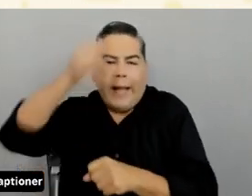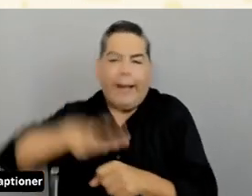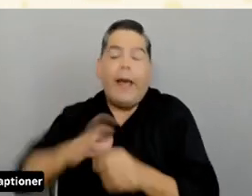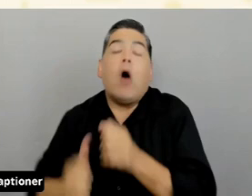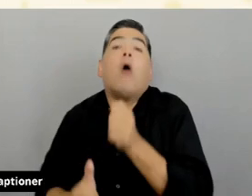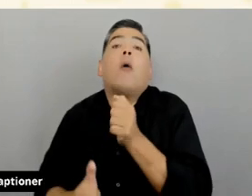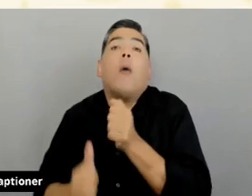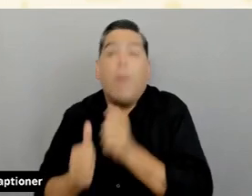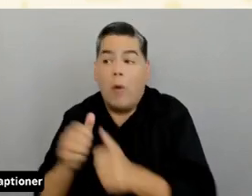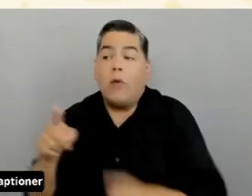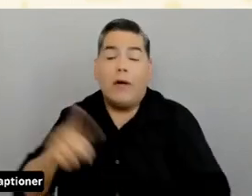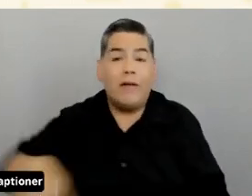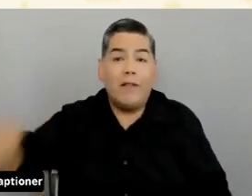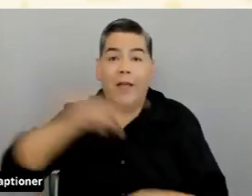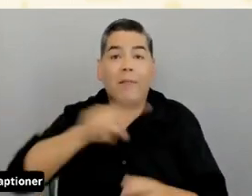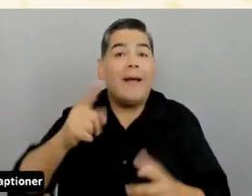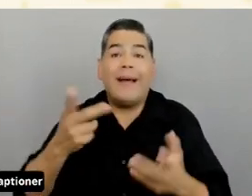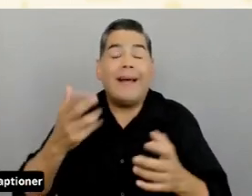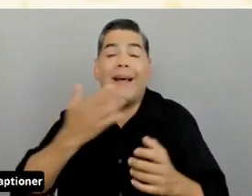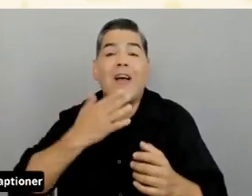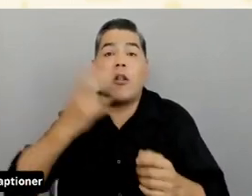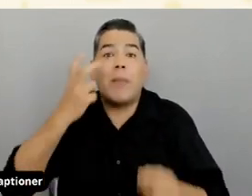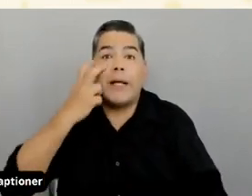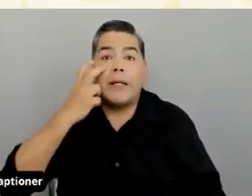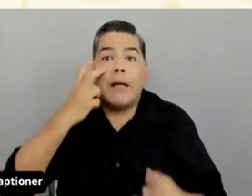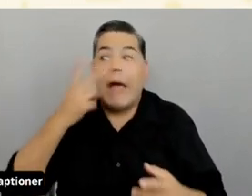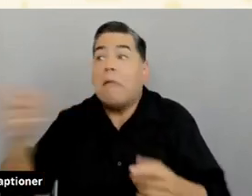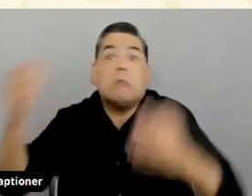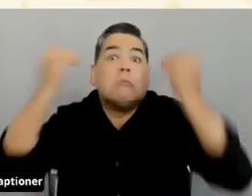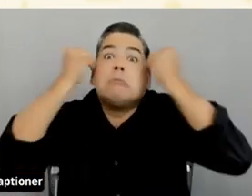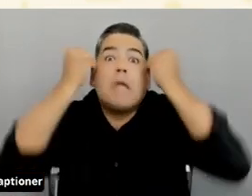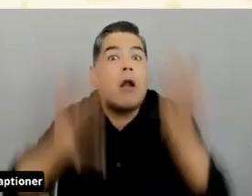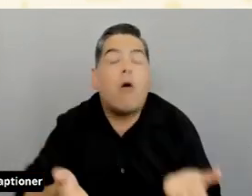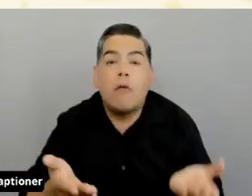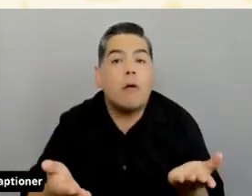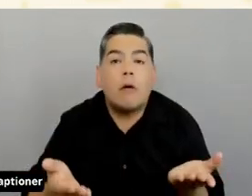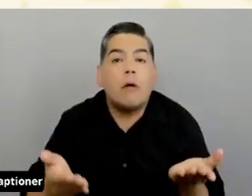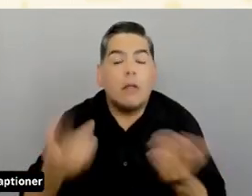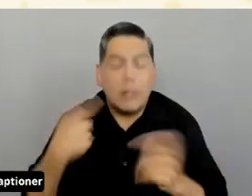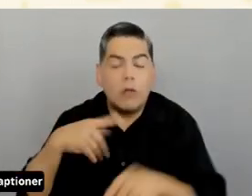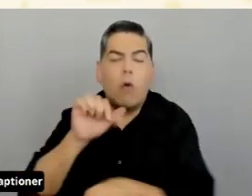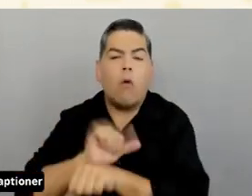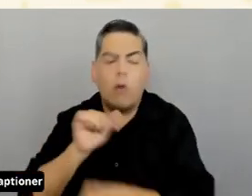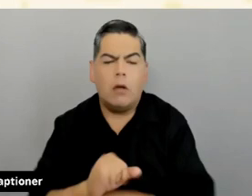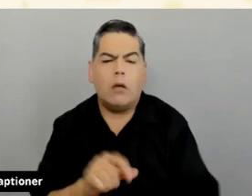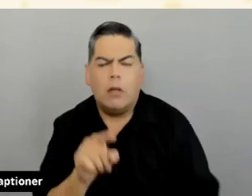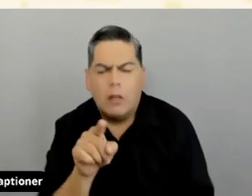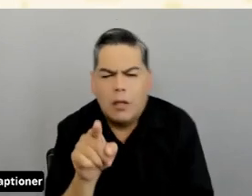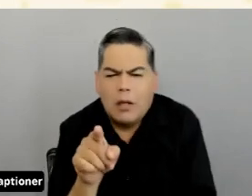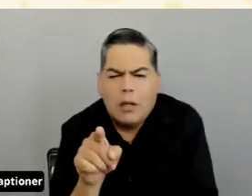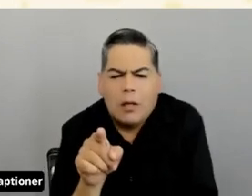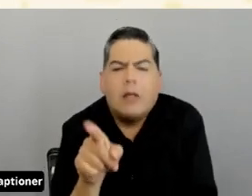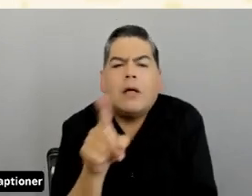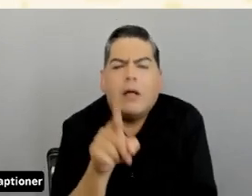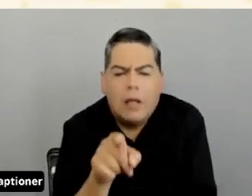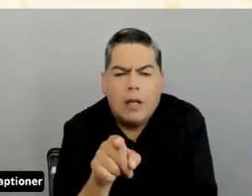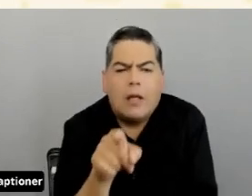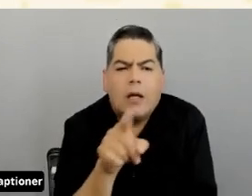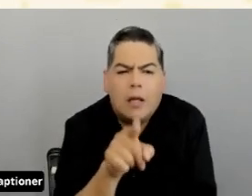had color blindness condition, and they didn't know until they started working with a specific product of the system.